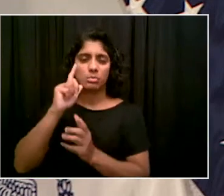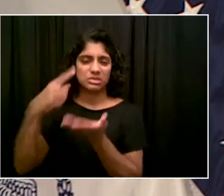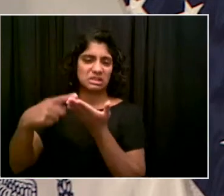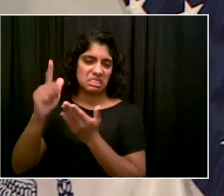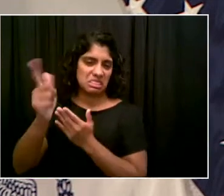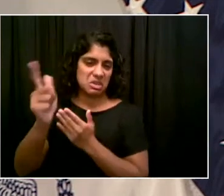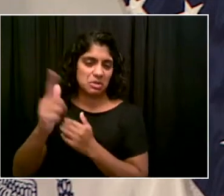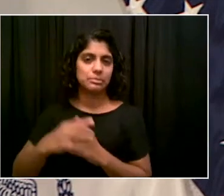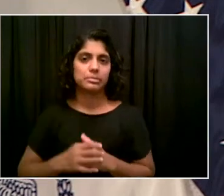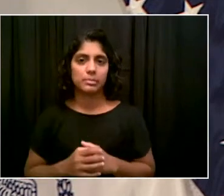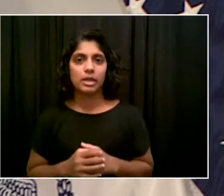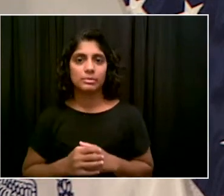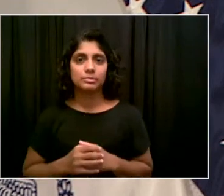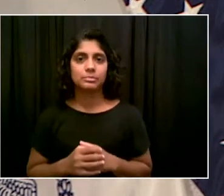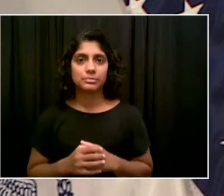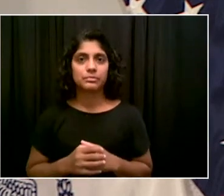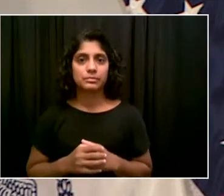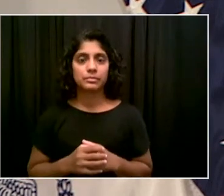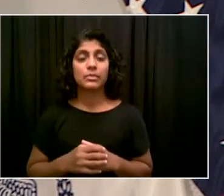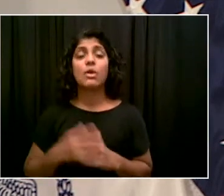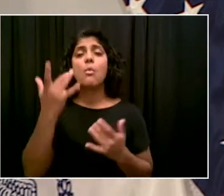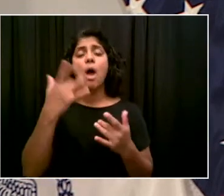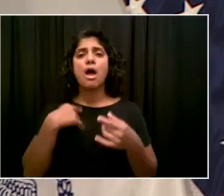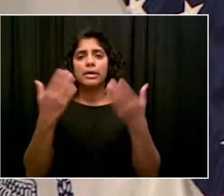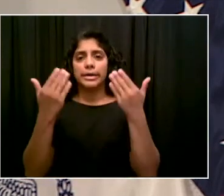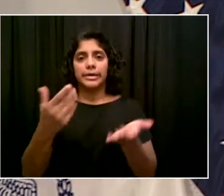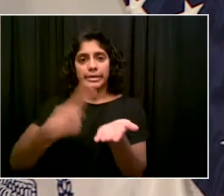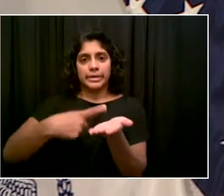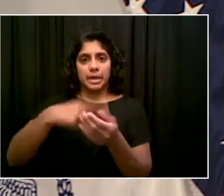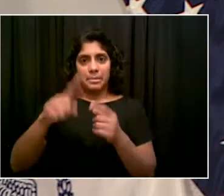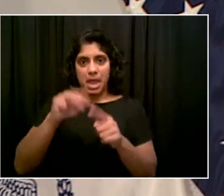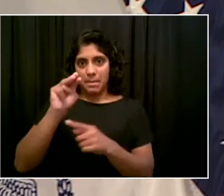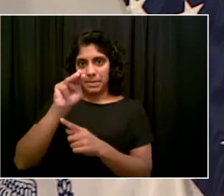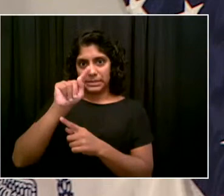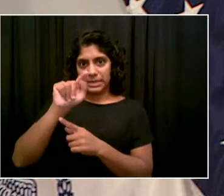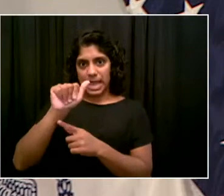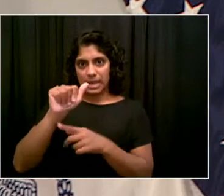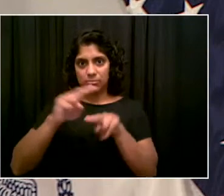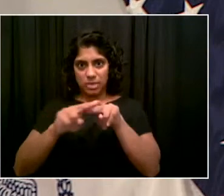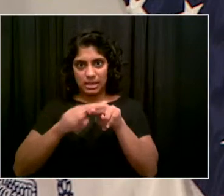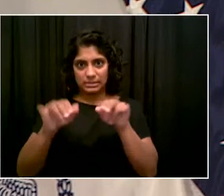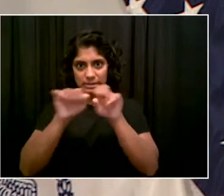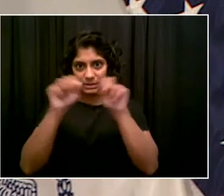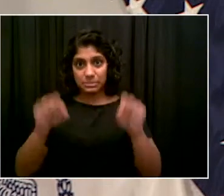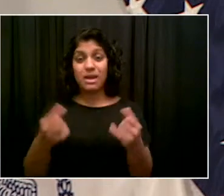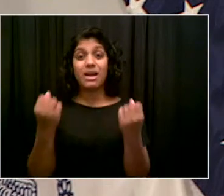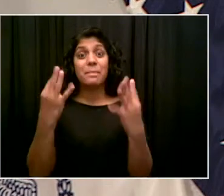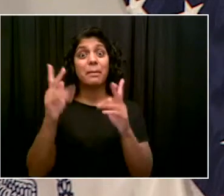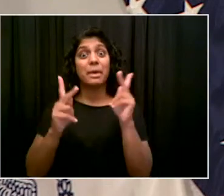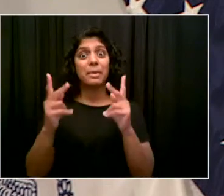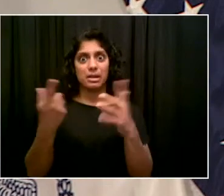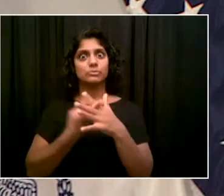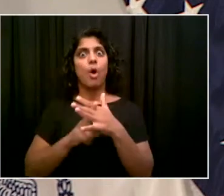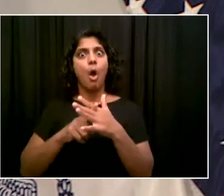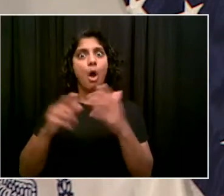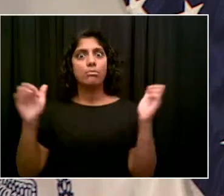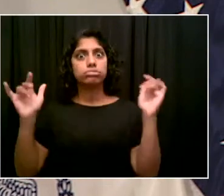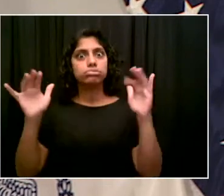HAVE SEEN IN RENCET WEEKS. RIGHT WHEN THE RECOVERY IS COMING OAN ND EOPPE LARE READY